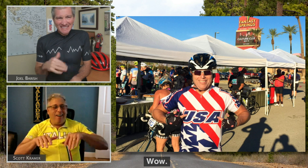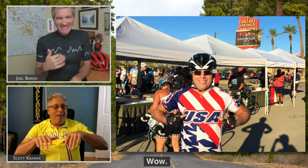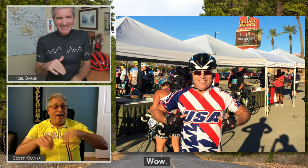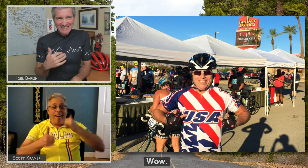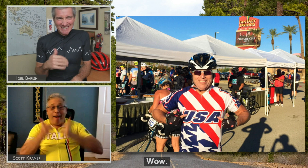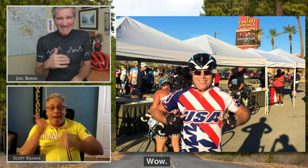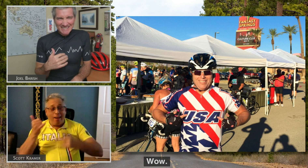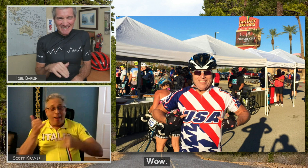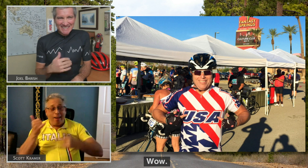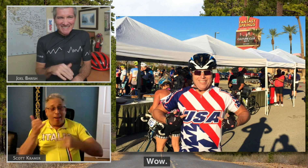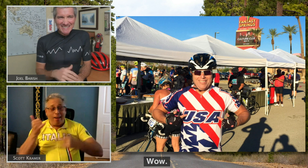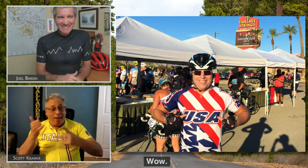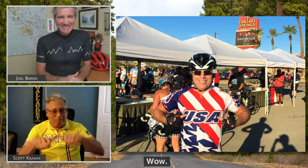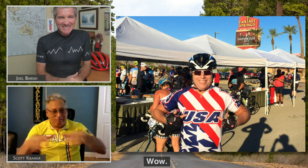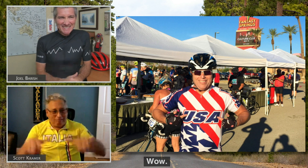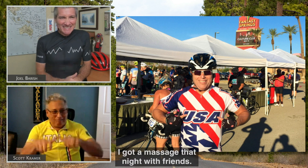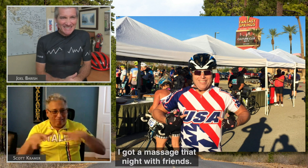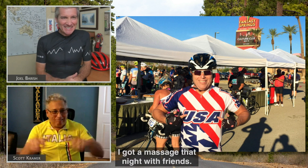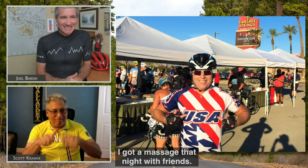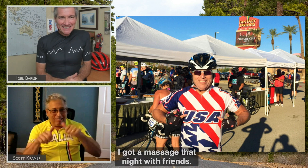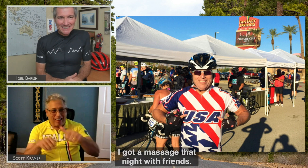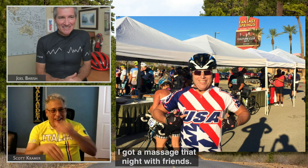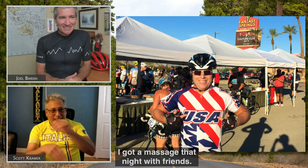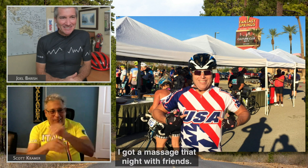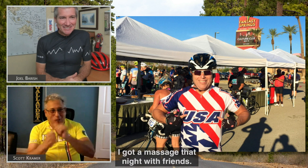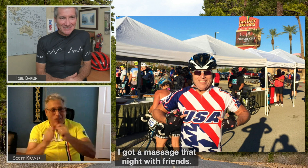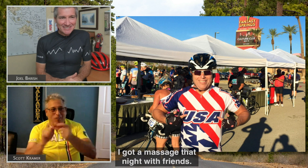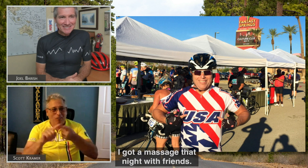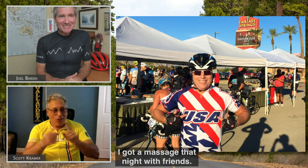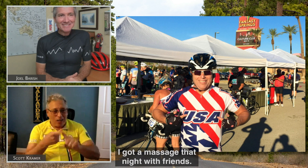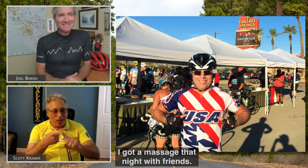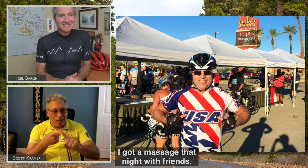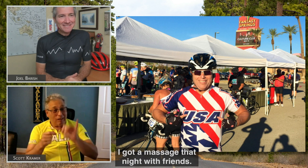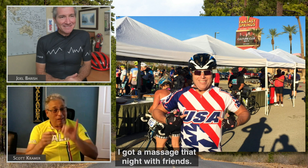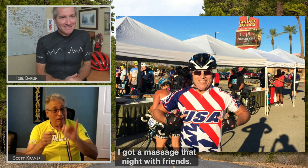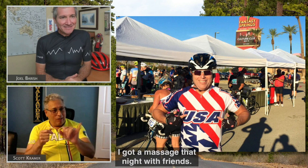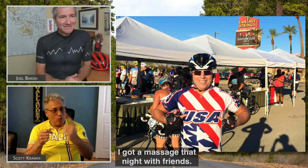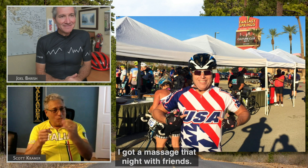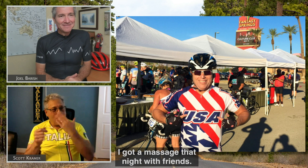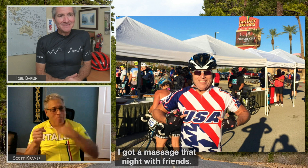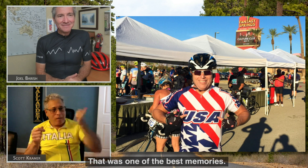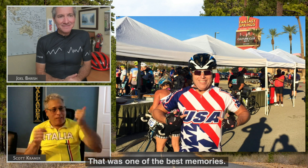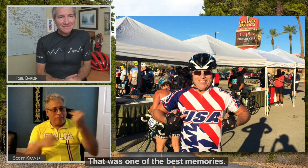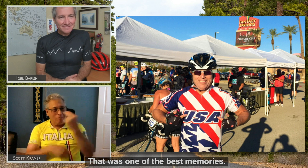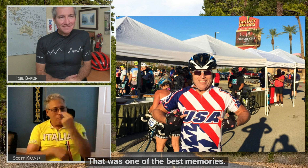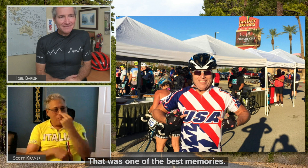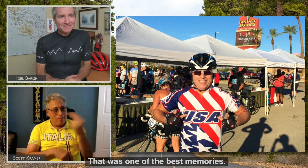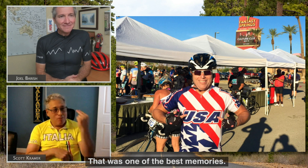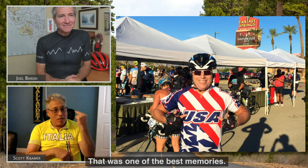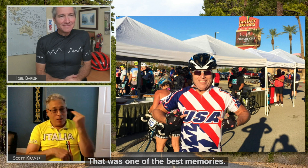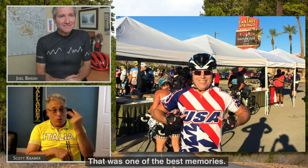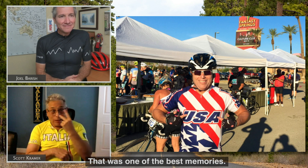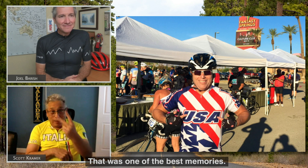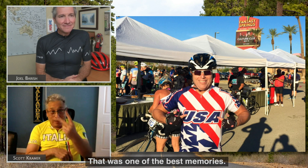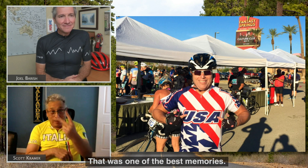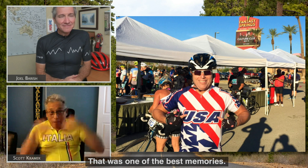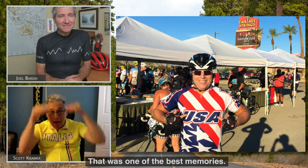Wow. I got a massage that night with friends. That was one of the best memories.